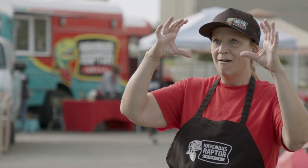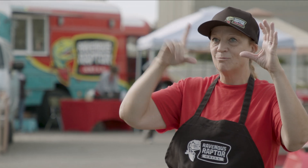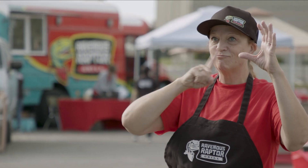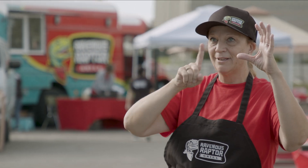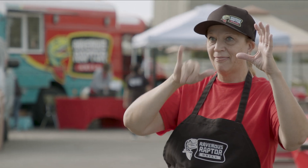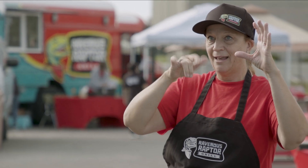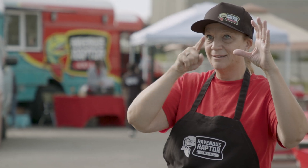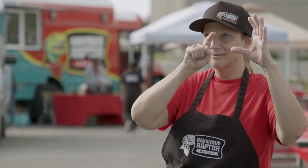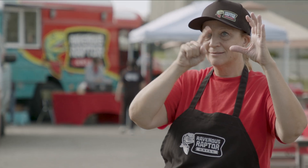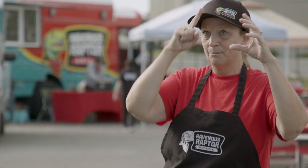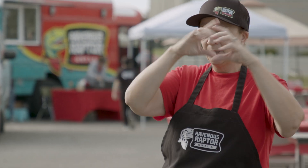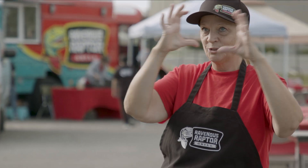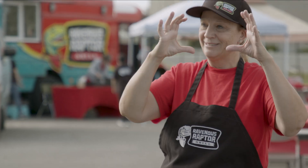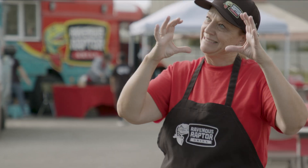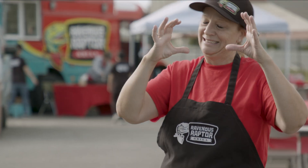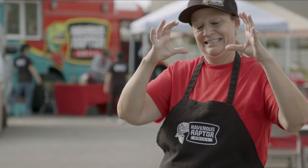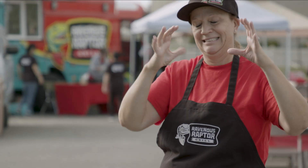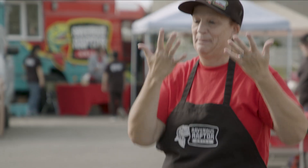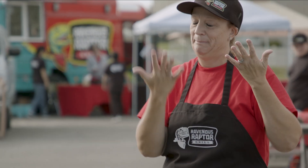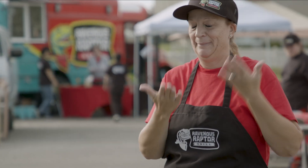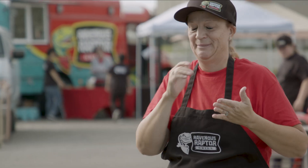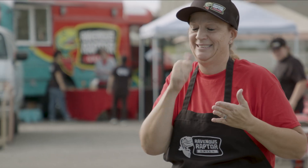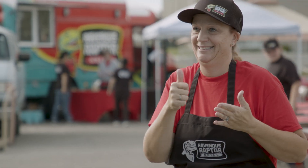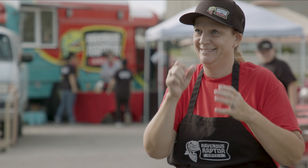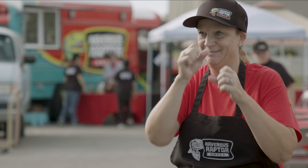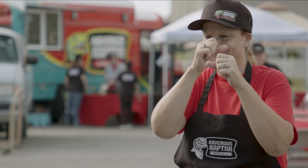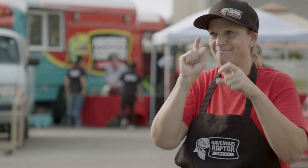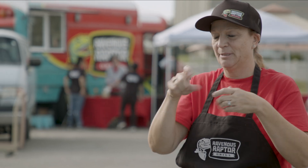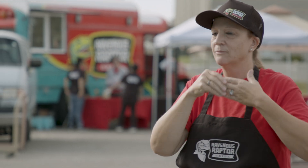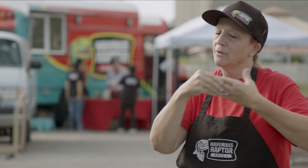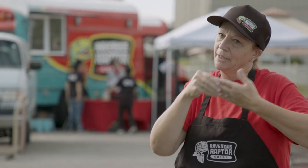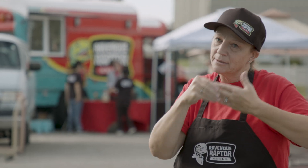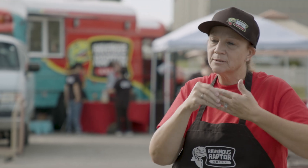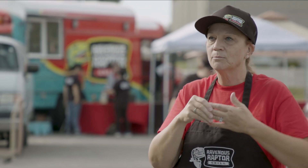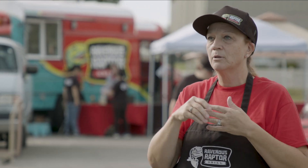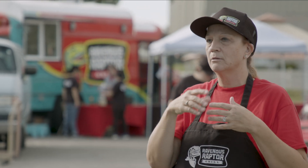Things will not always go as planned, so you have to go with the flow.